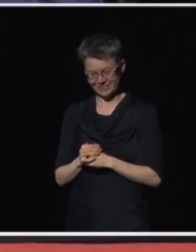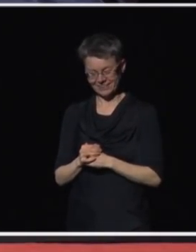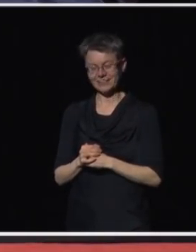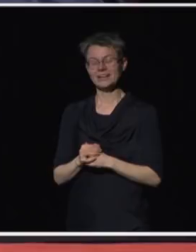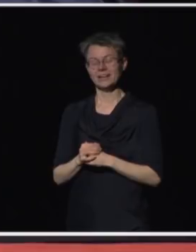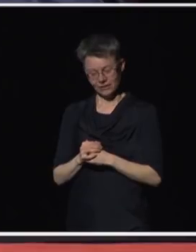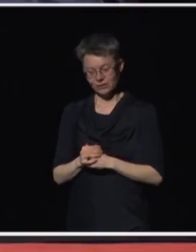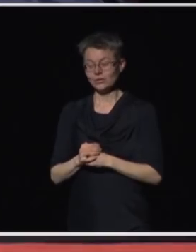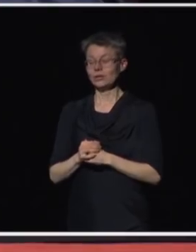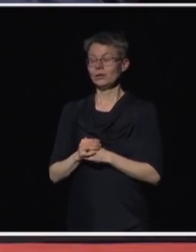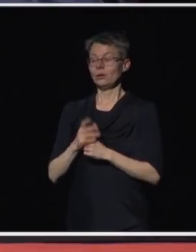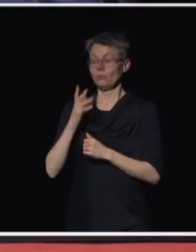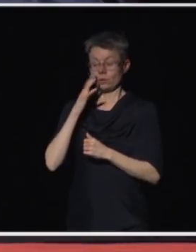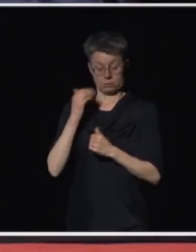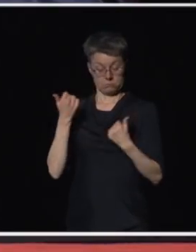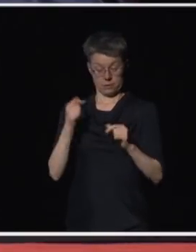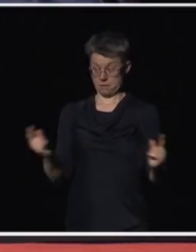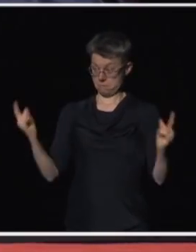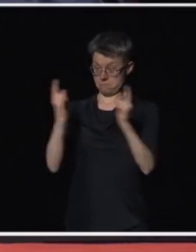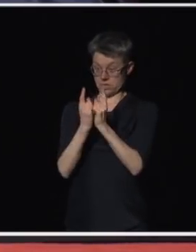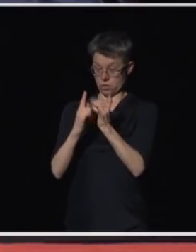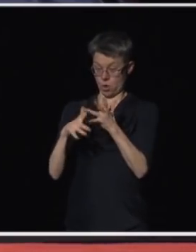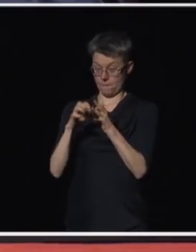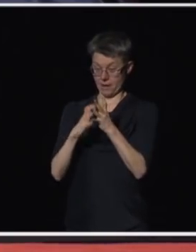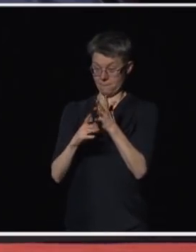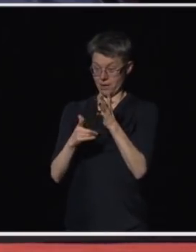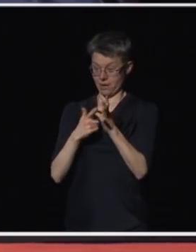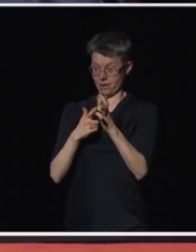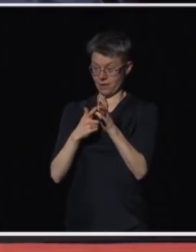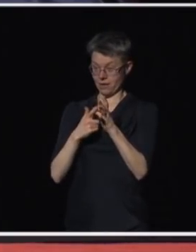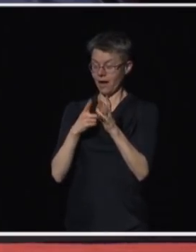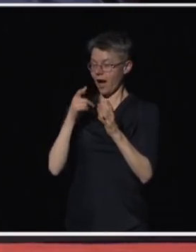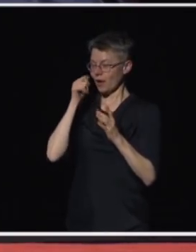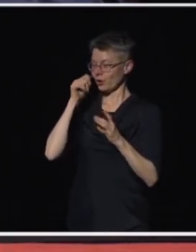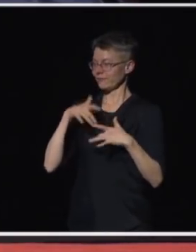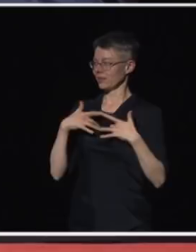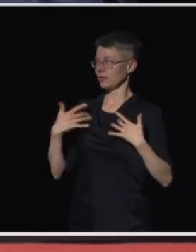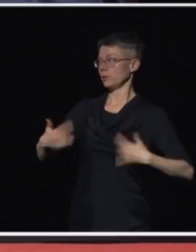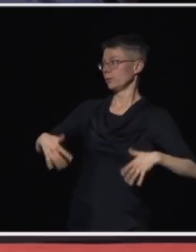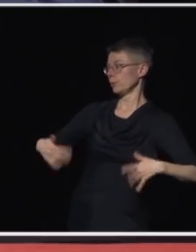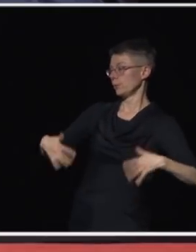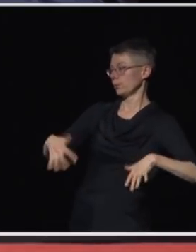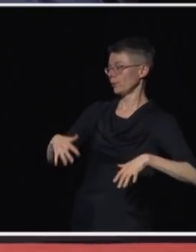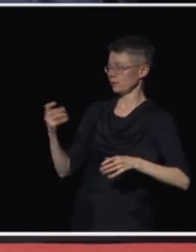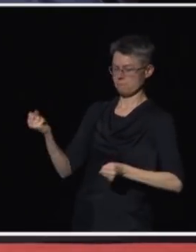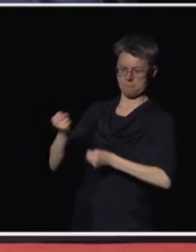Once you actually had the meeting with Obama, trying to put aside the dazzle of being in the room with the most powerful person in the room,